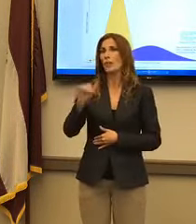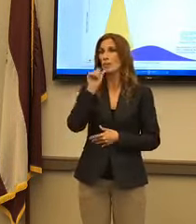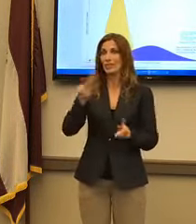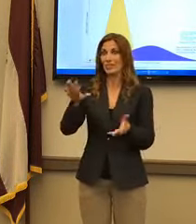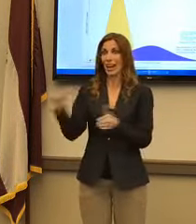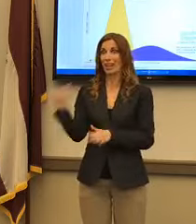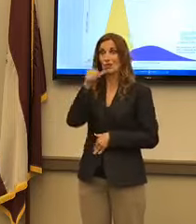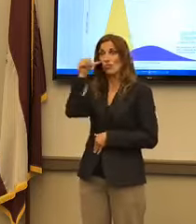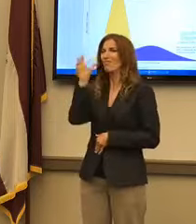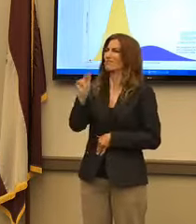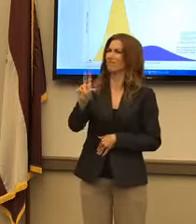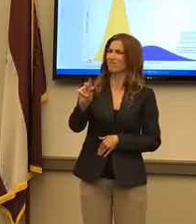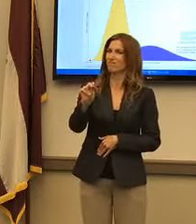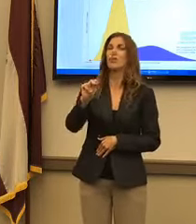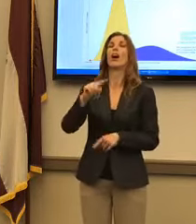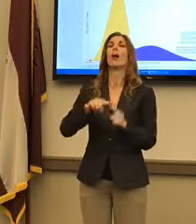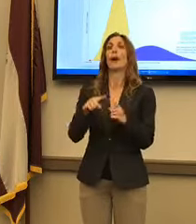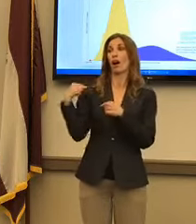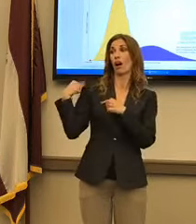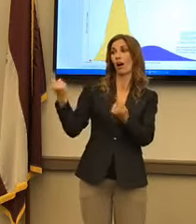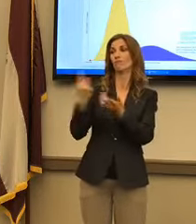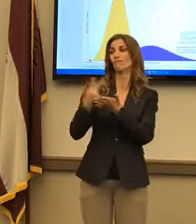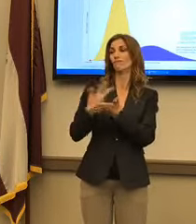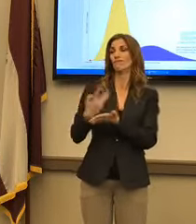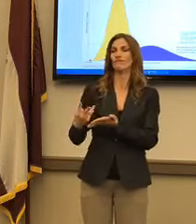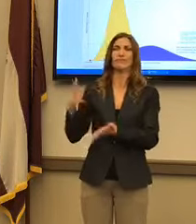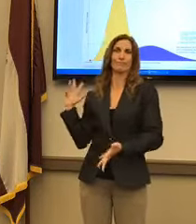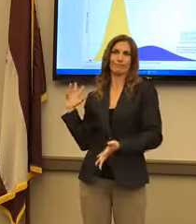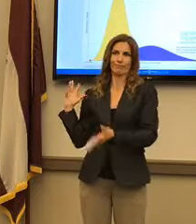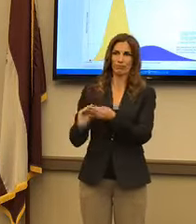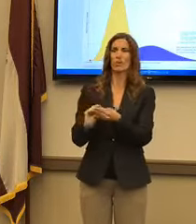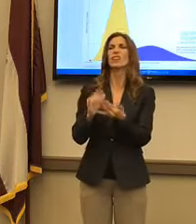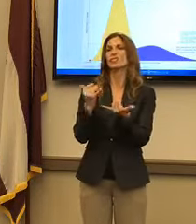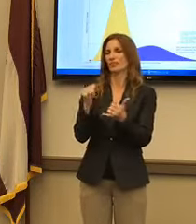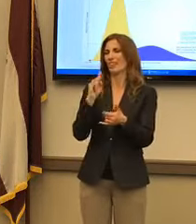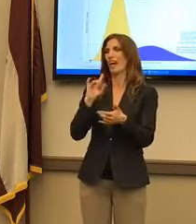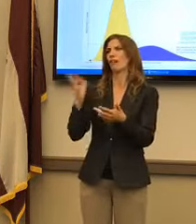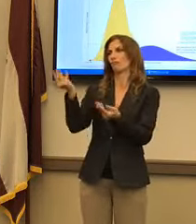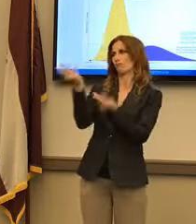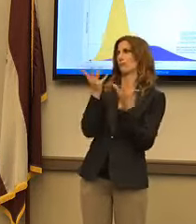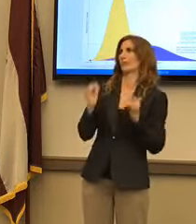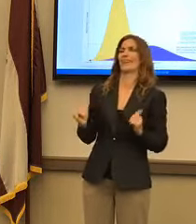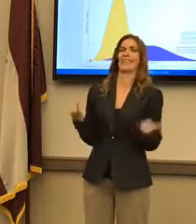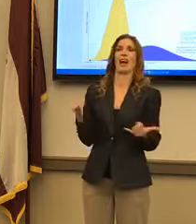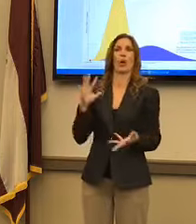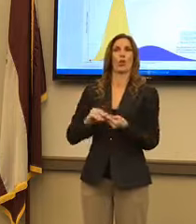their lives but over these last couple weeks we have had those lives lost 15 of